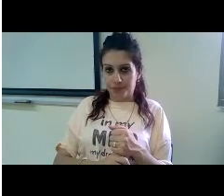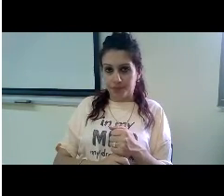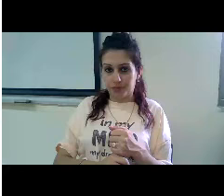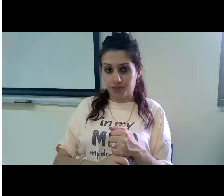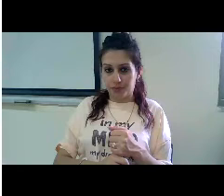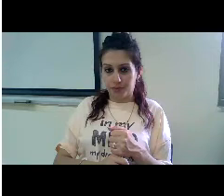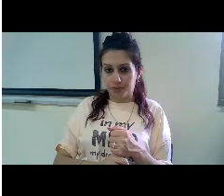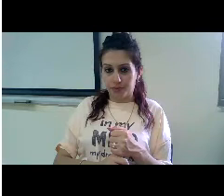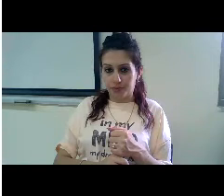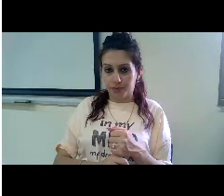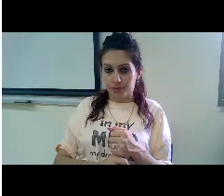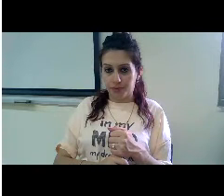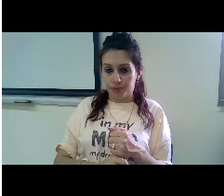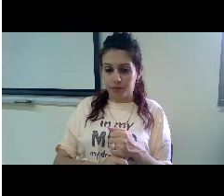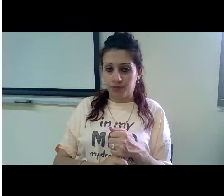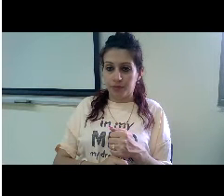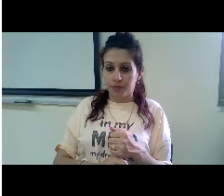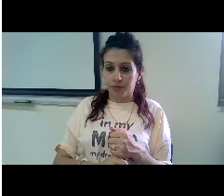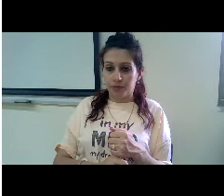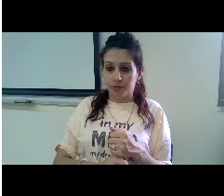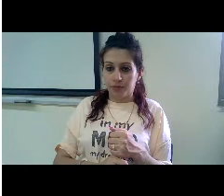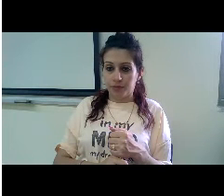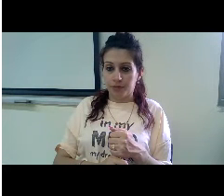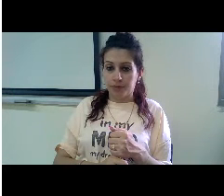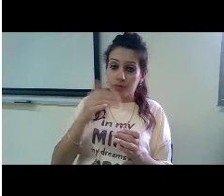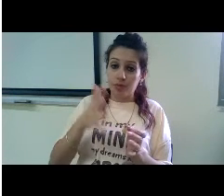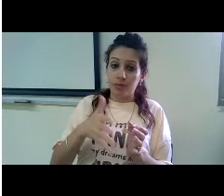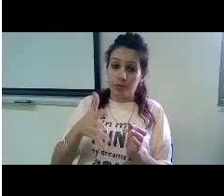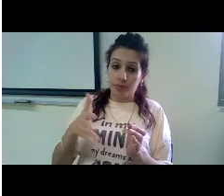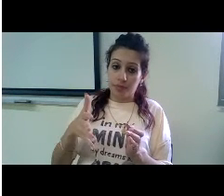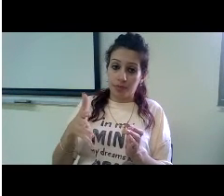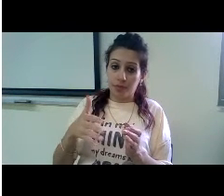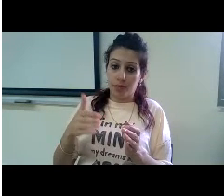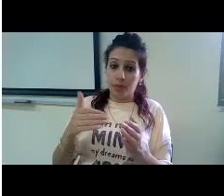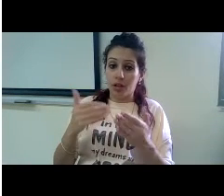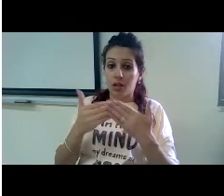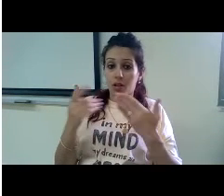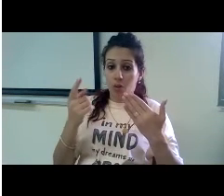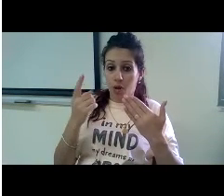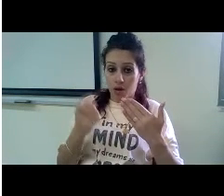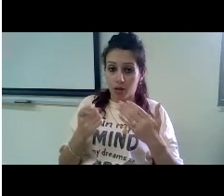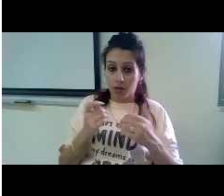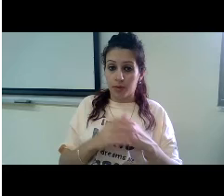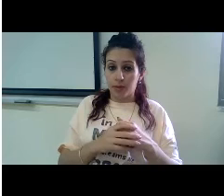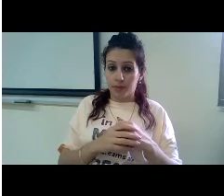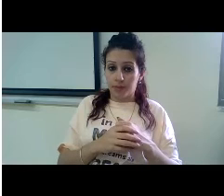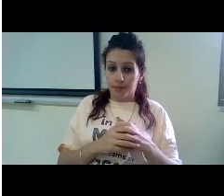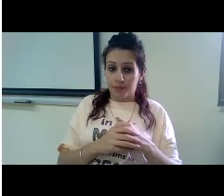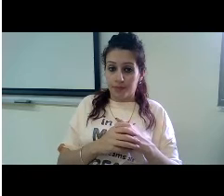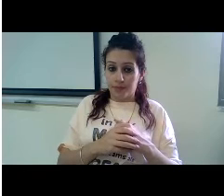I know that I'm quite late and I've overrun my 15 minutes, that teachers need